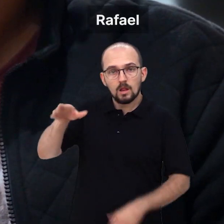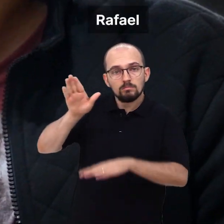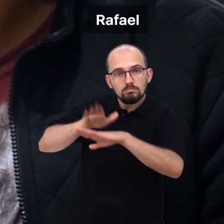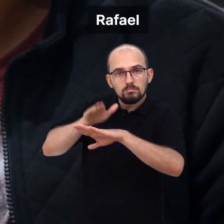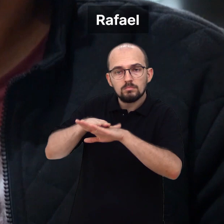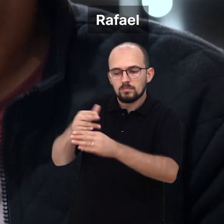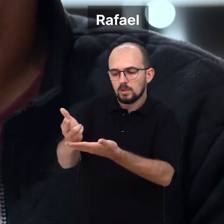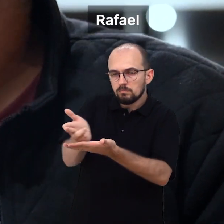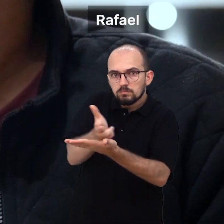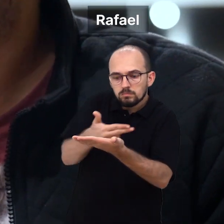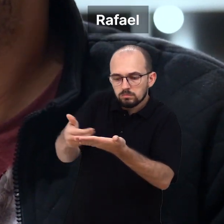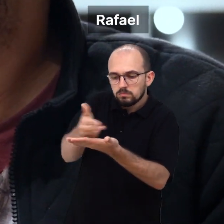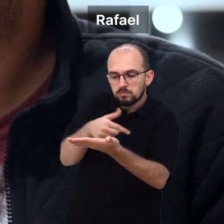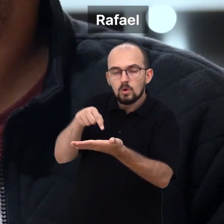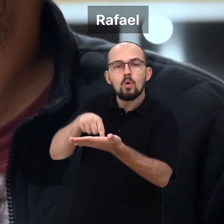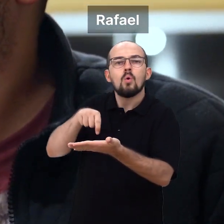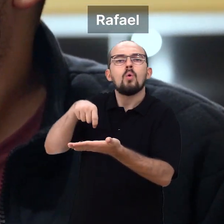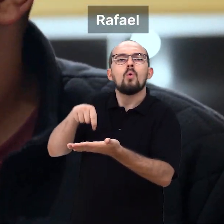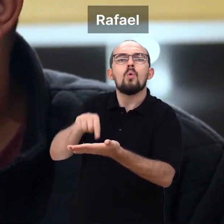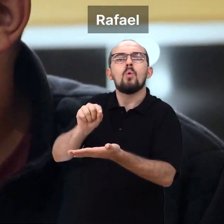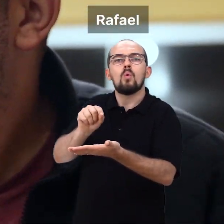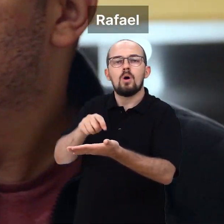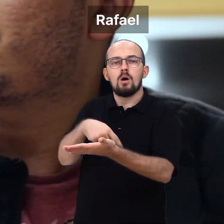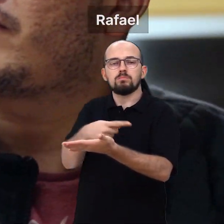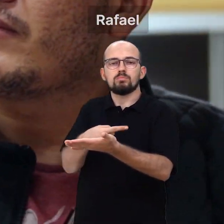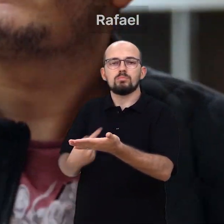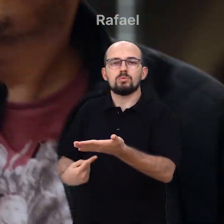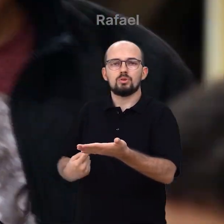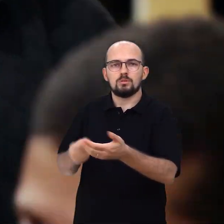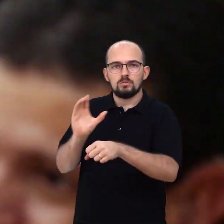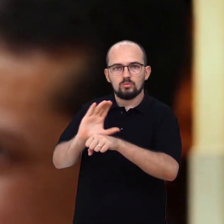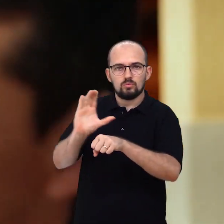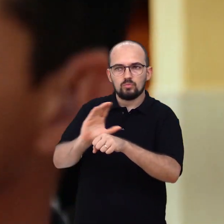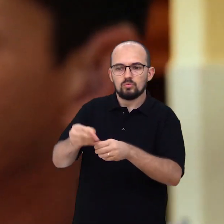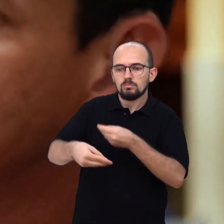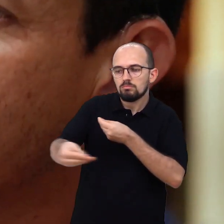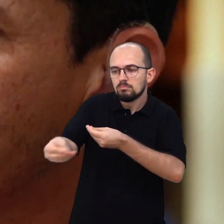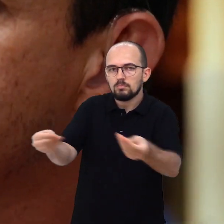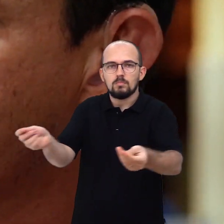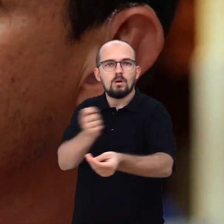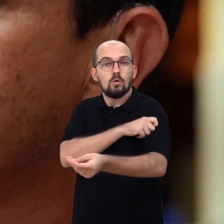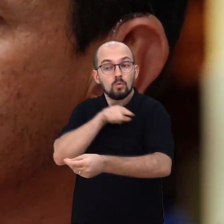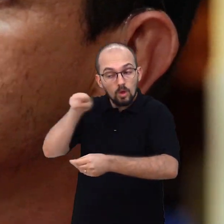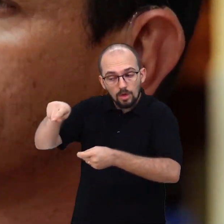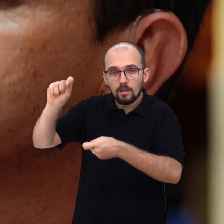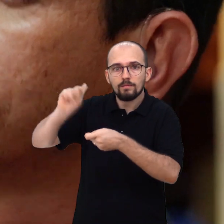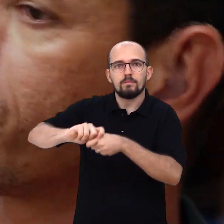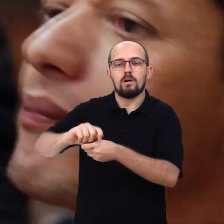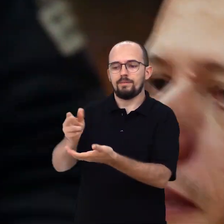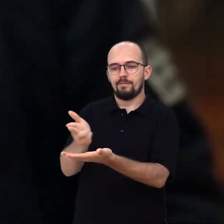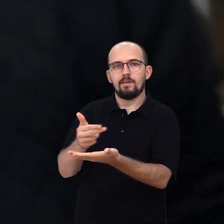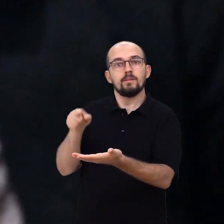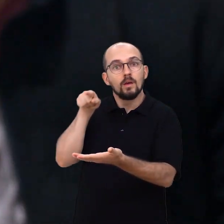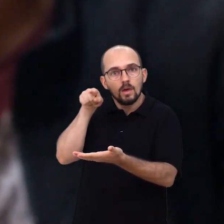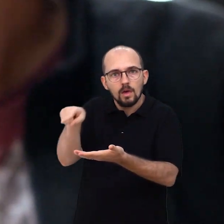He would make workbooks, he drew... Himself. The workbooks from his course, he drew them.